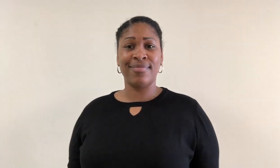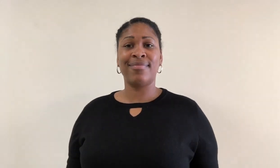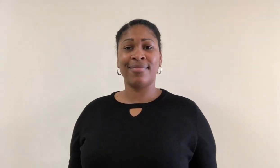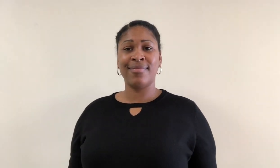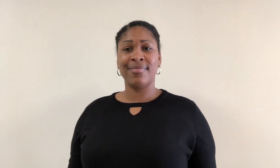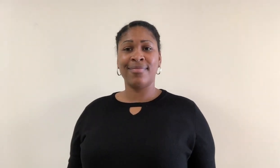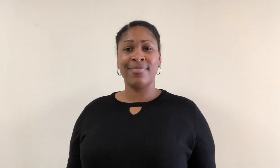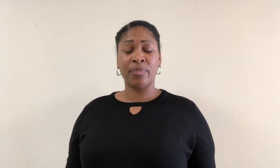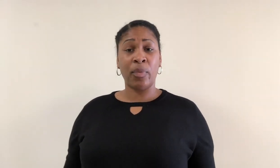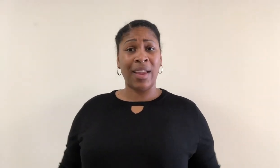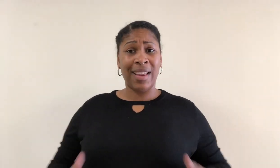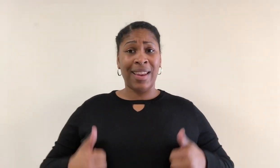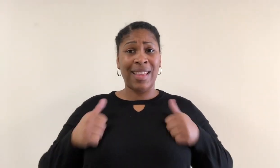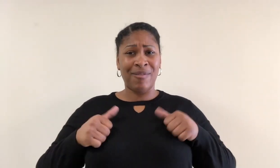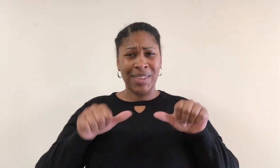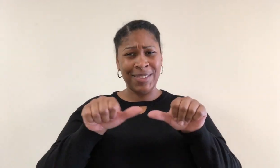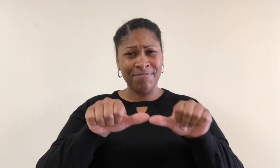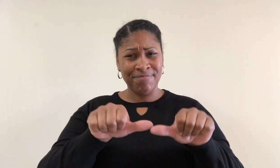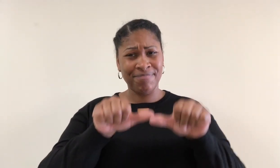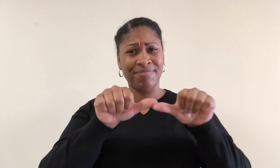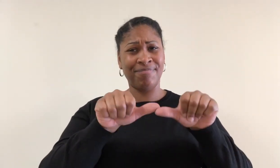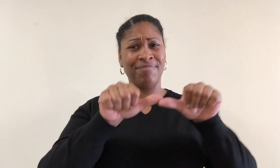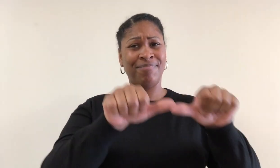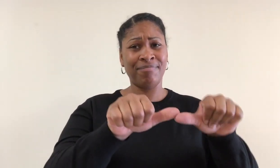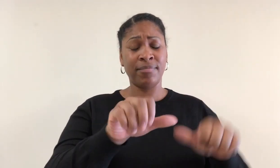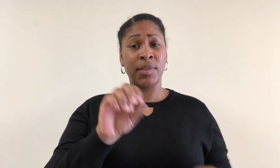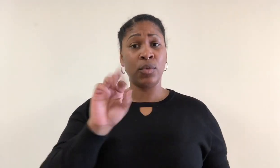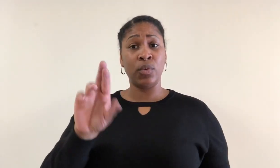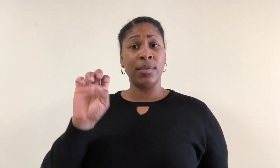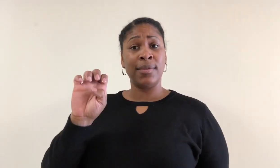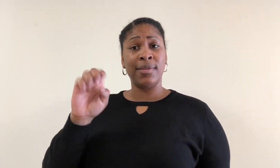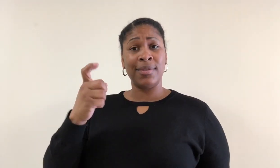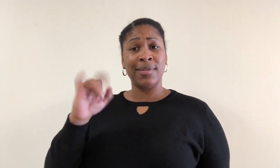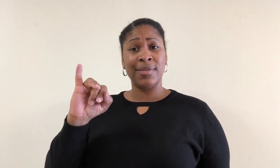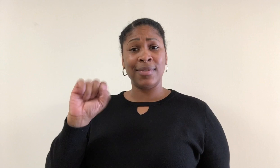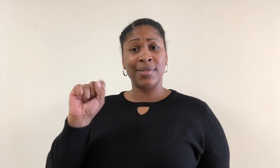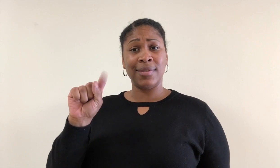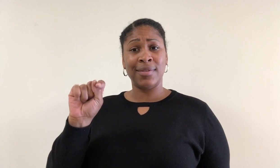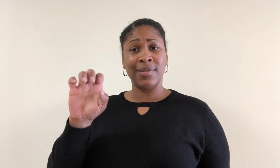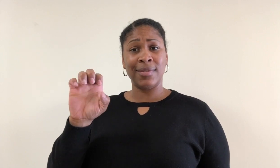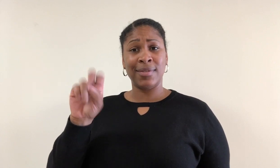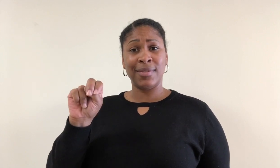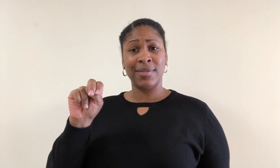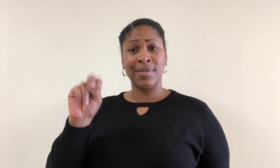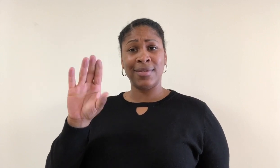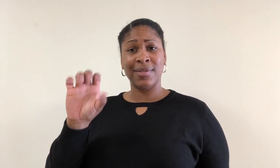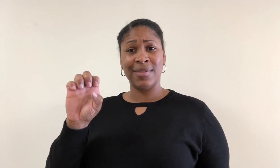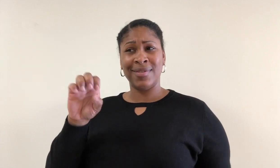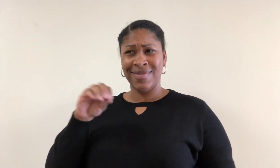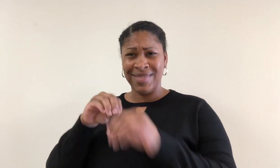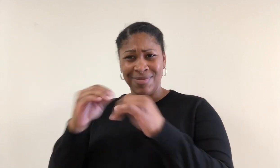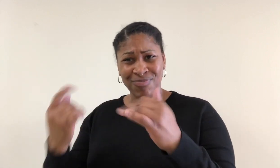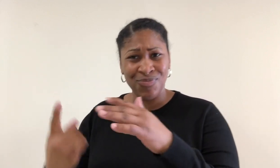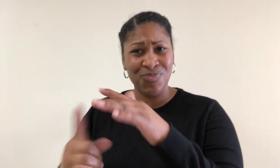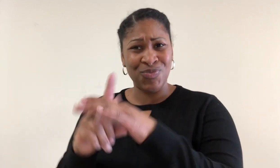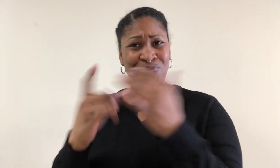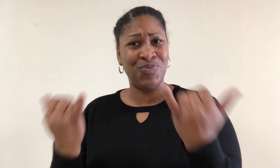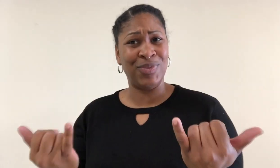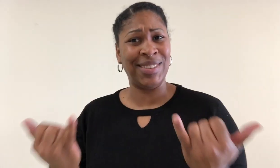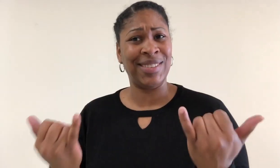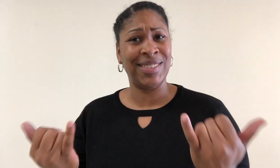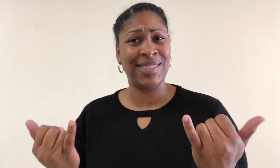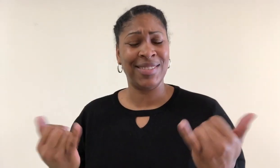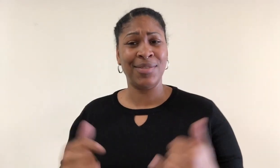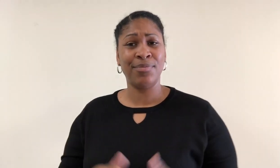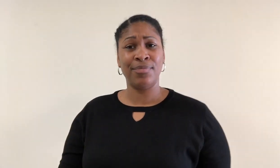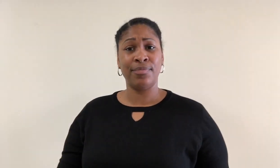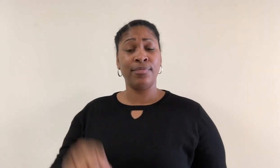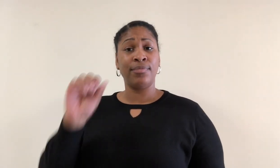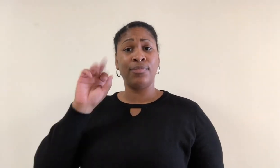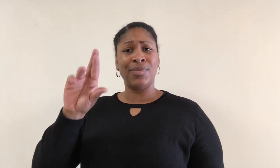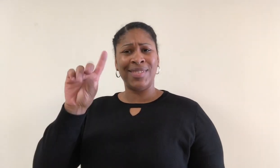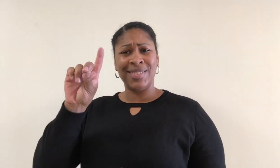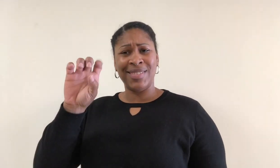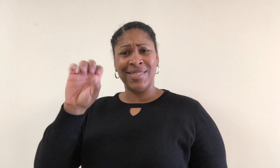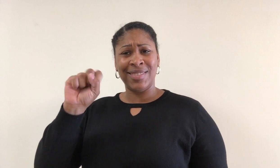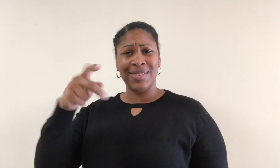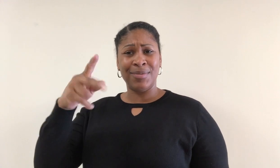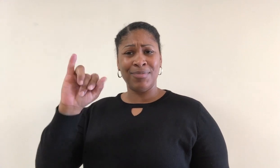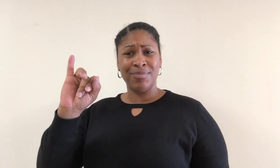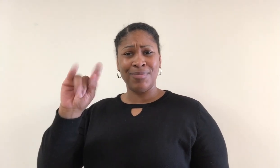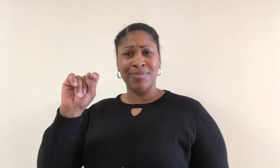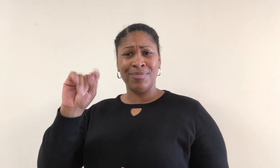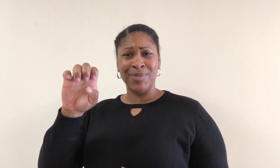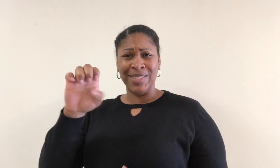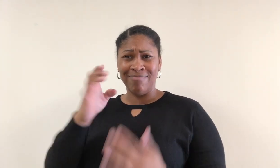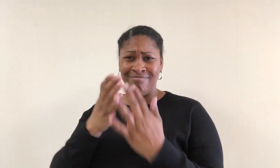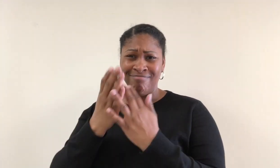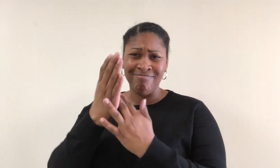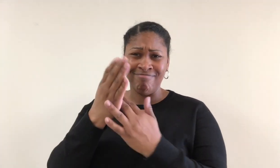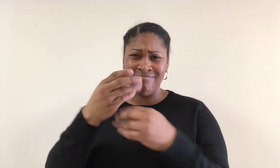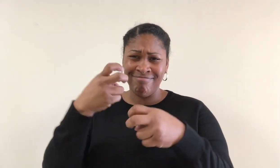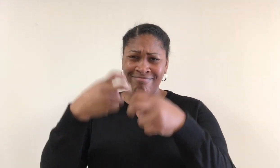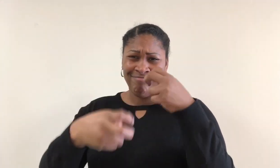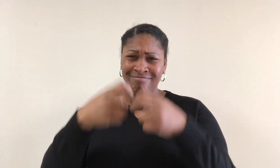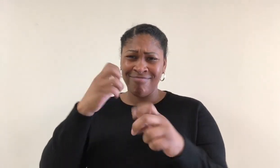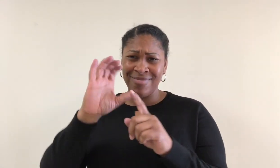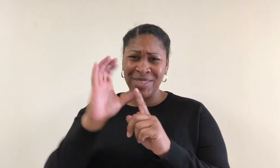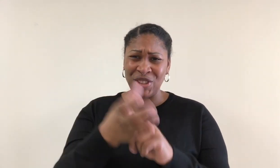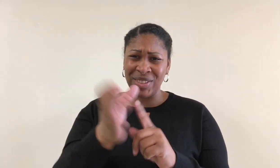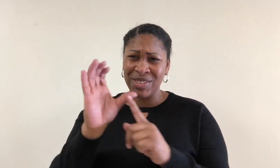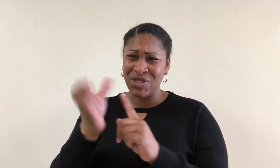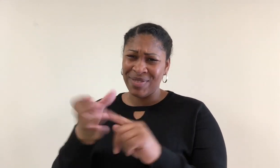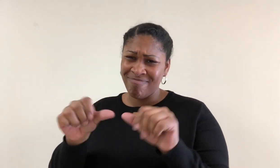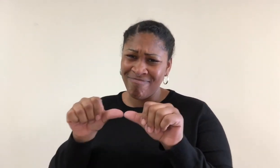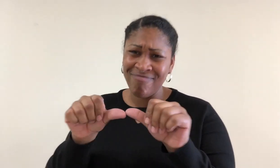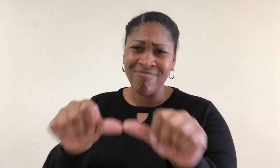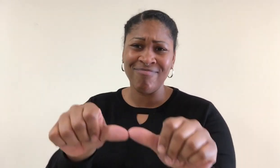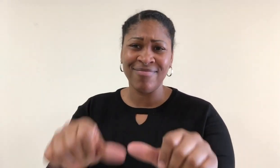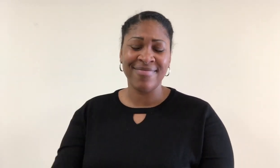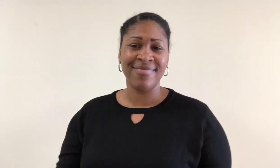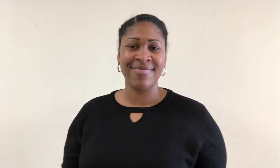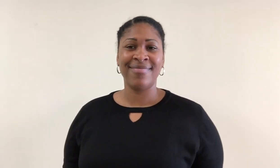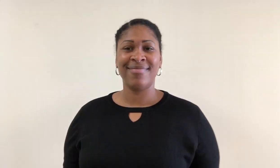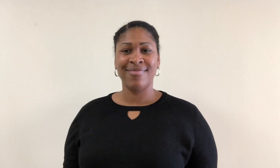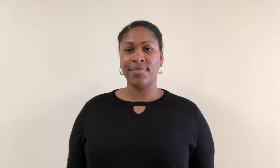The continuation of life or existence in the presence of or despite difficult conditions